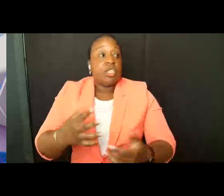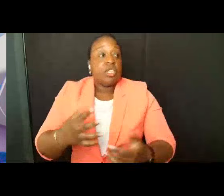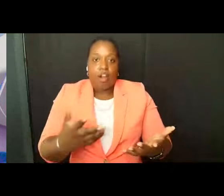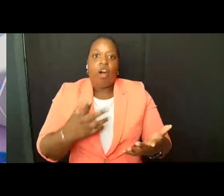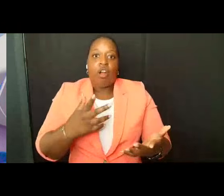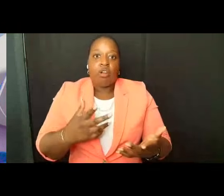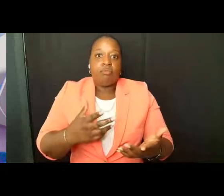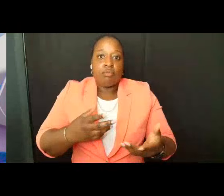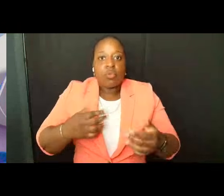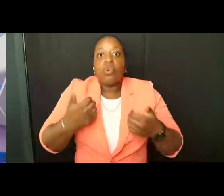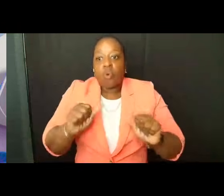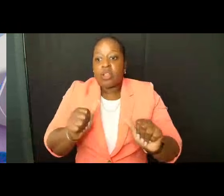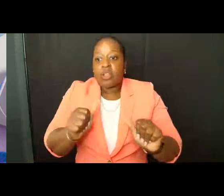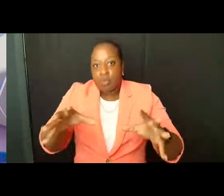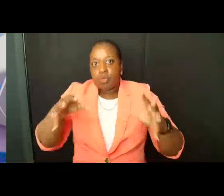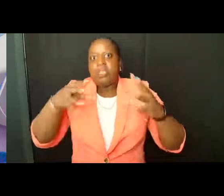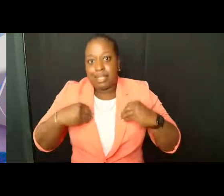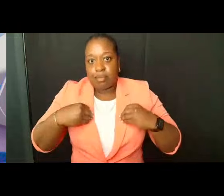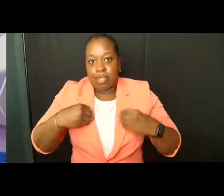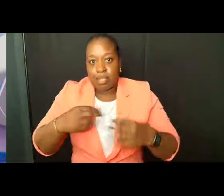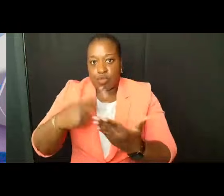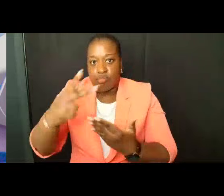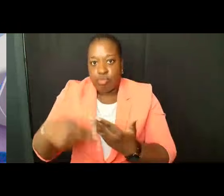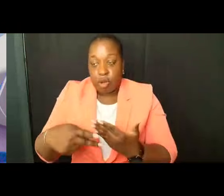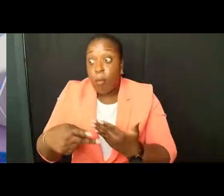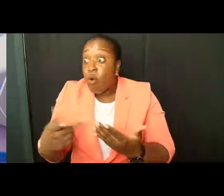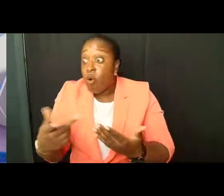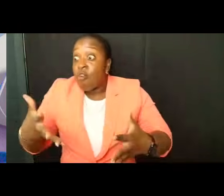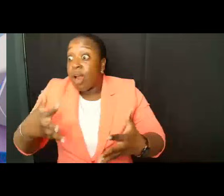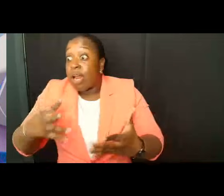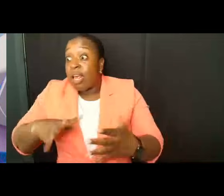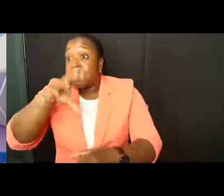Lakshmana Krishnamurti: I'm happy to take that. There's quality of life that has been